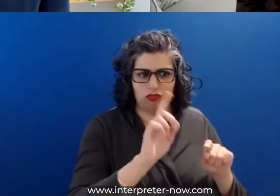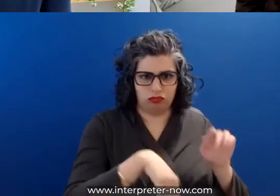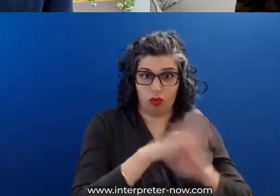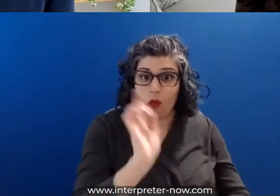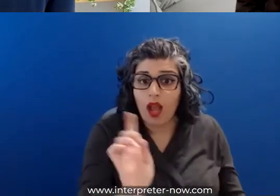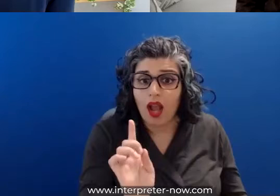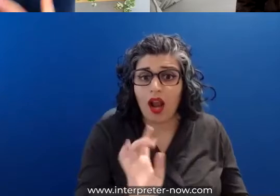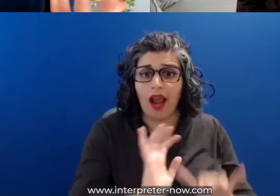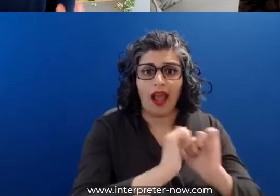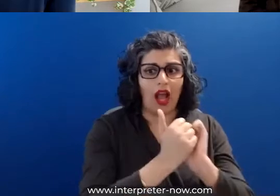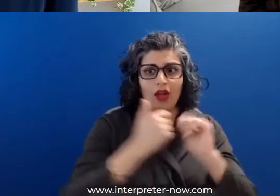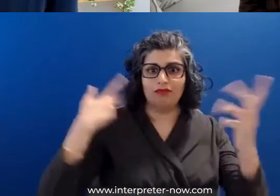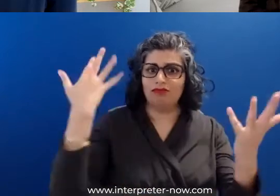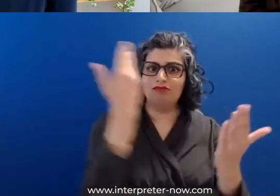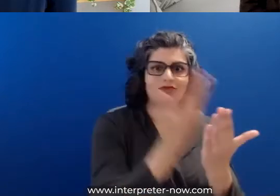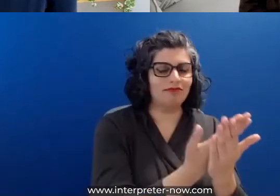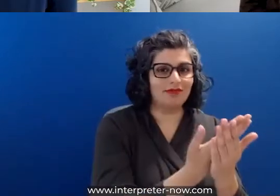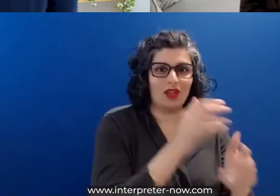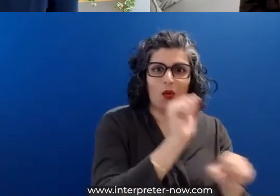you ended up coming to do the work that you do today?